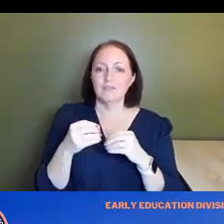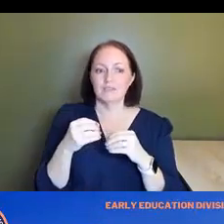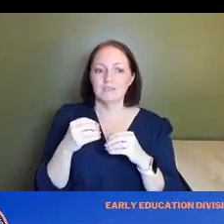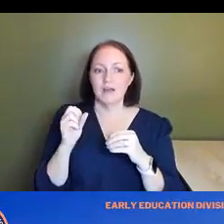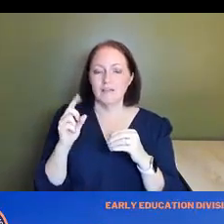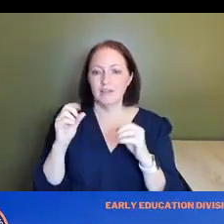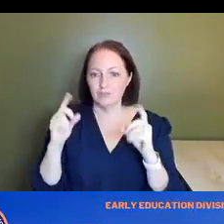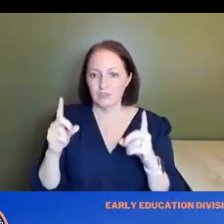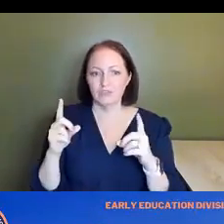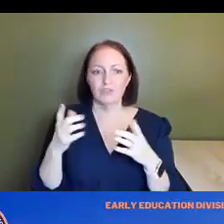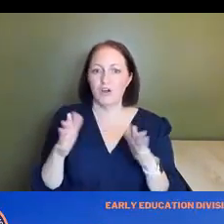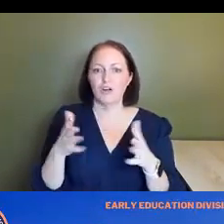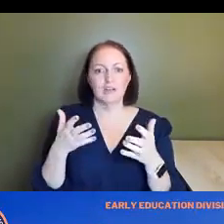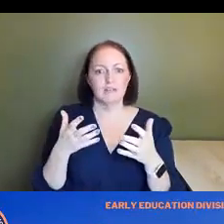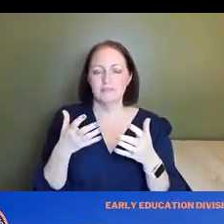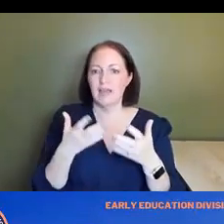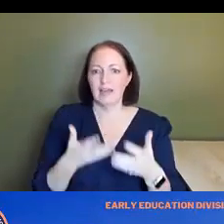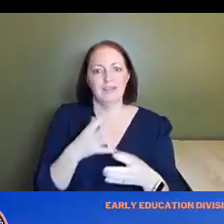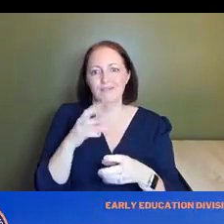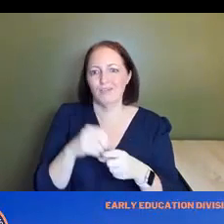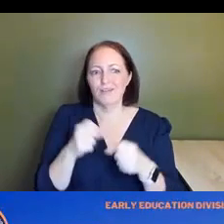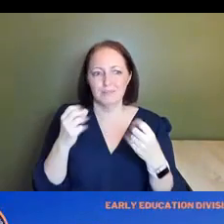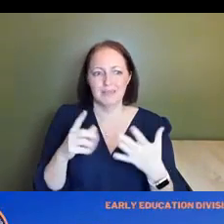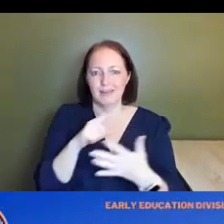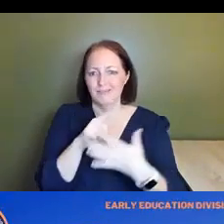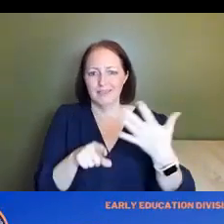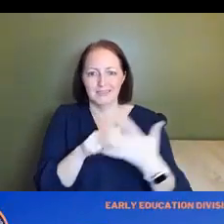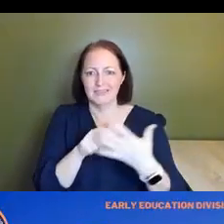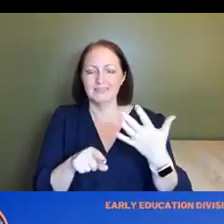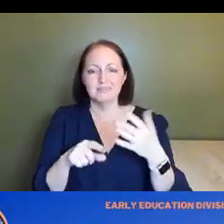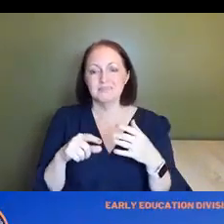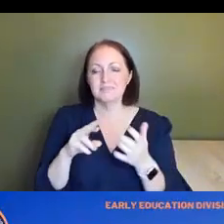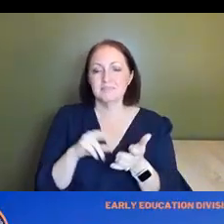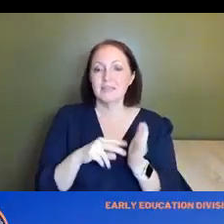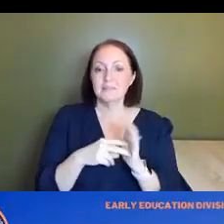already heavily engaged in many of these spaces. This means that if you're a district or a